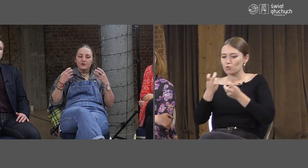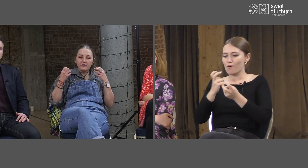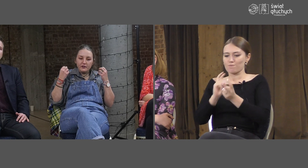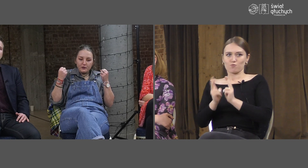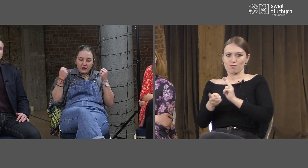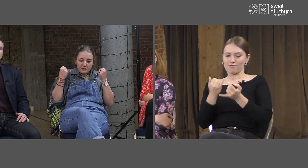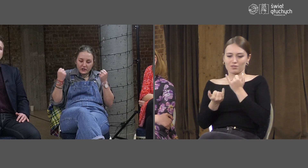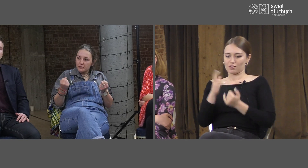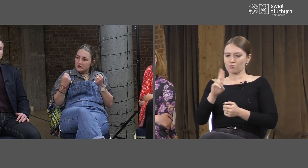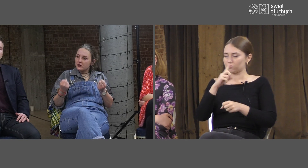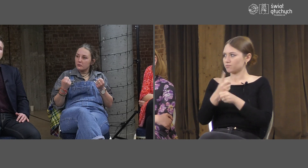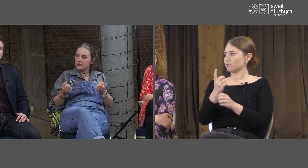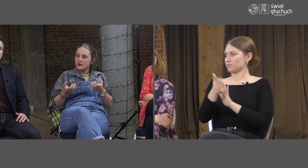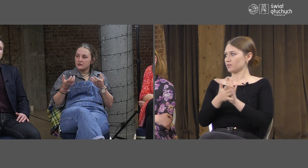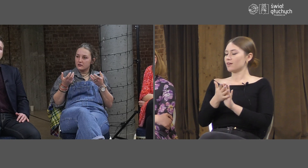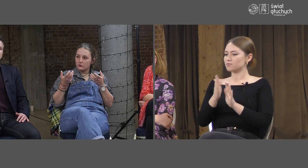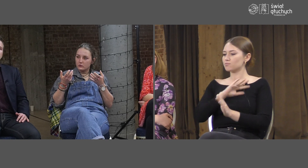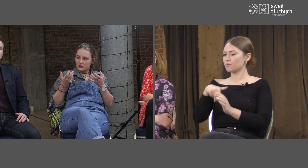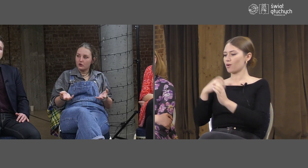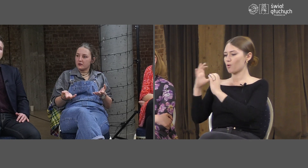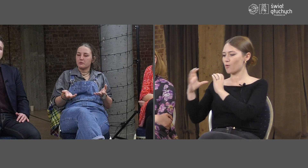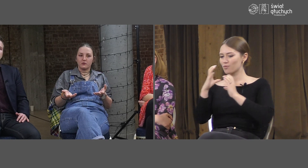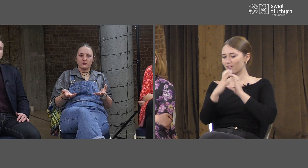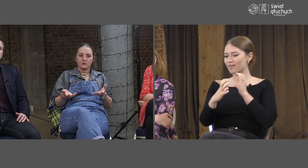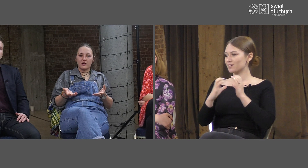All methods of communication are good, honestly.